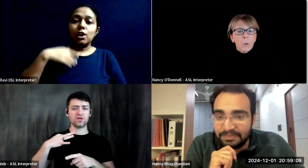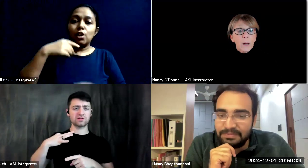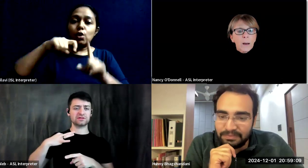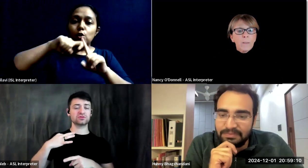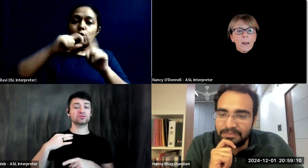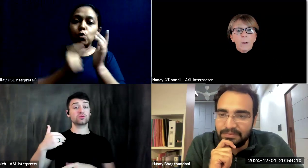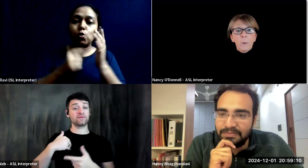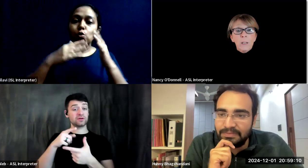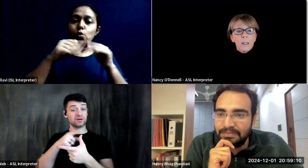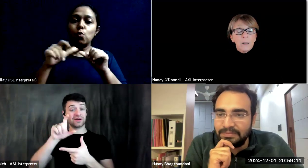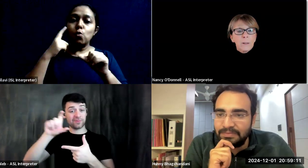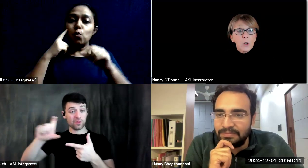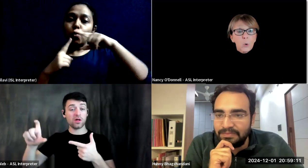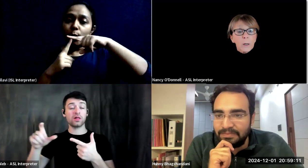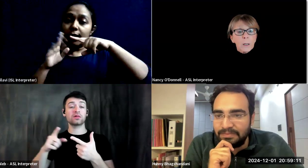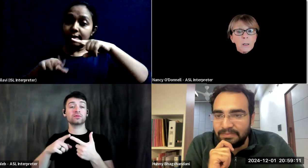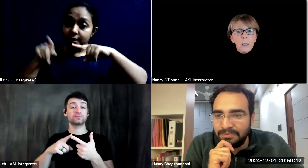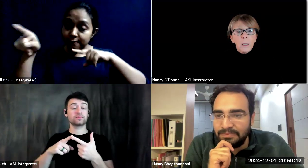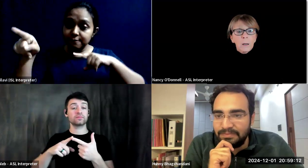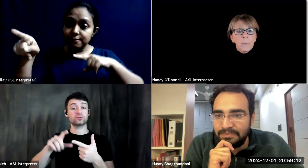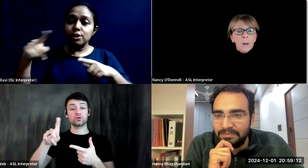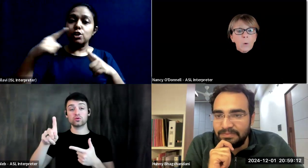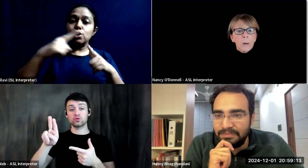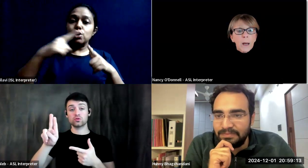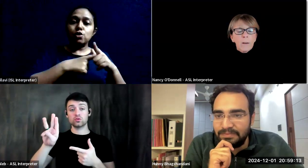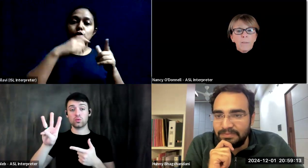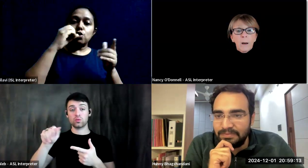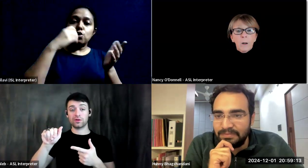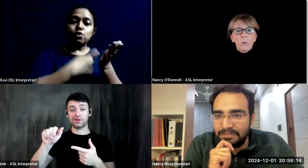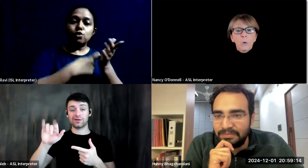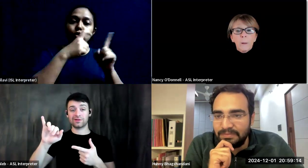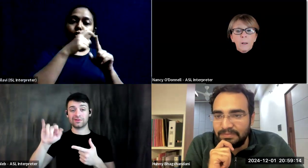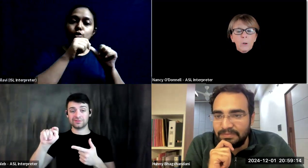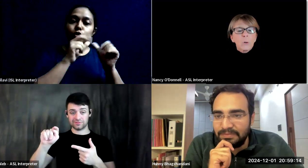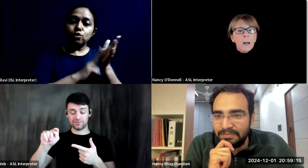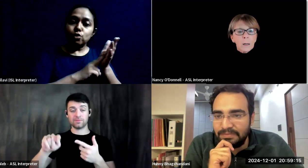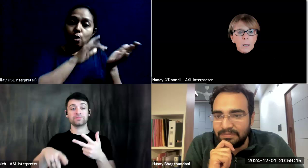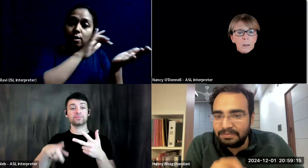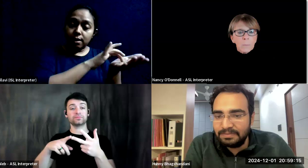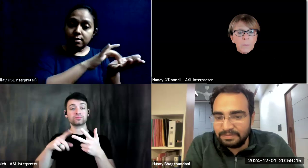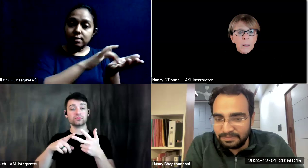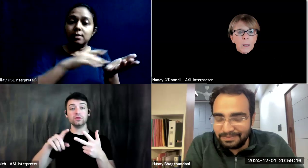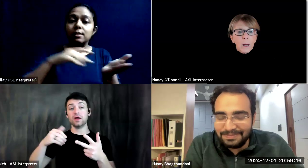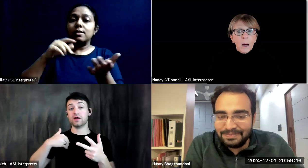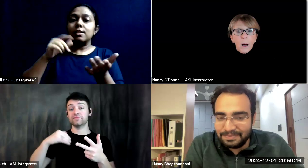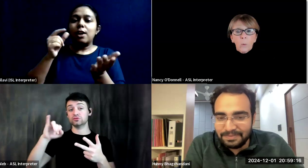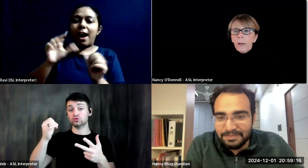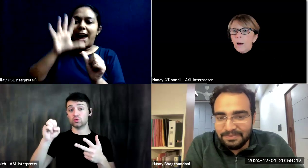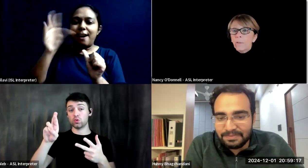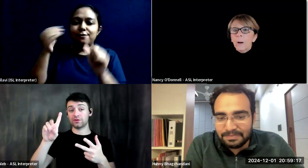We have a representative in Jordan. We have a group in Uganda.